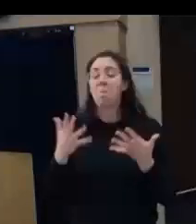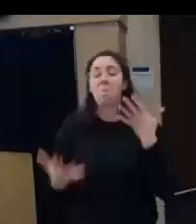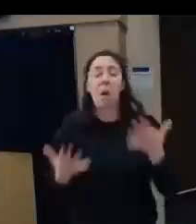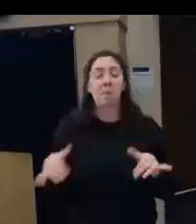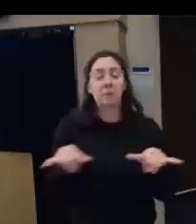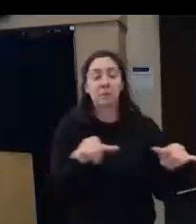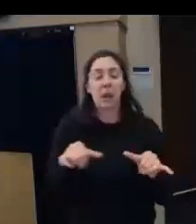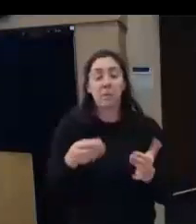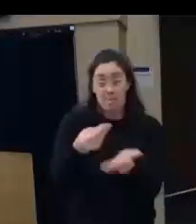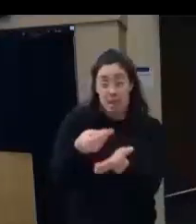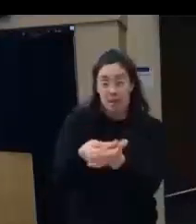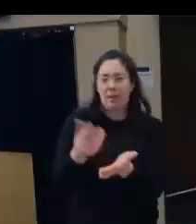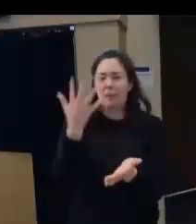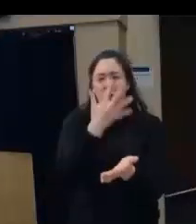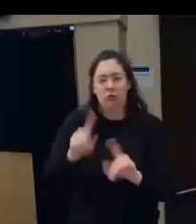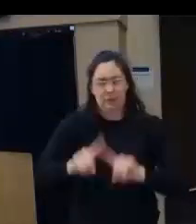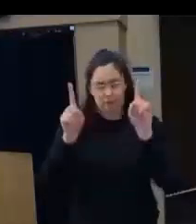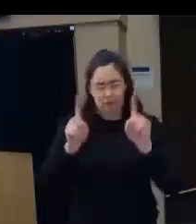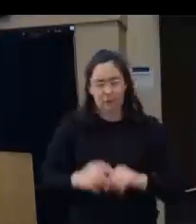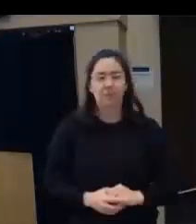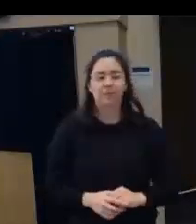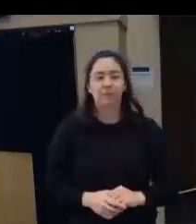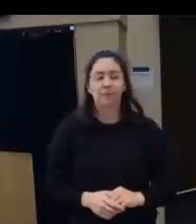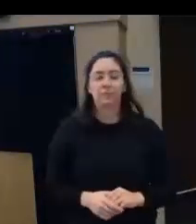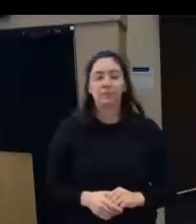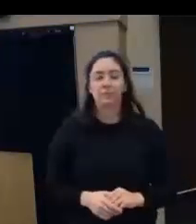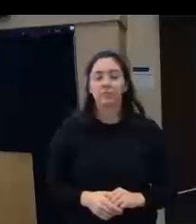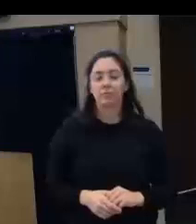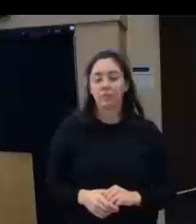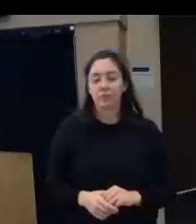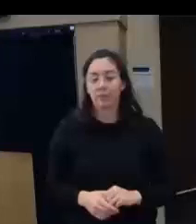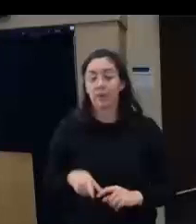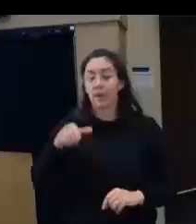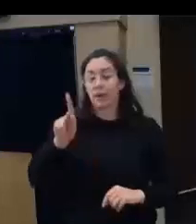the dollar amount might be different so this is ulie Kim from pen and she did this study I think